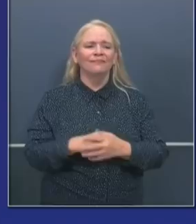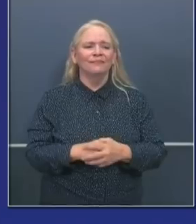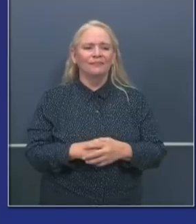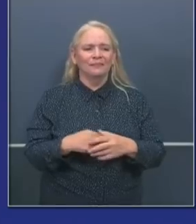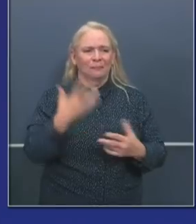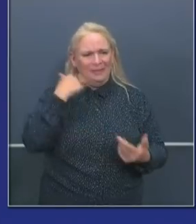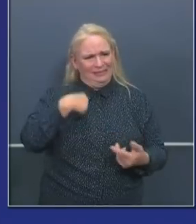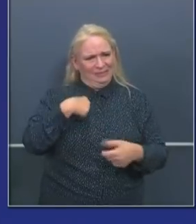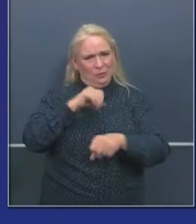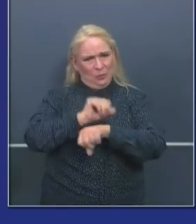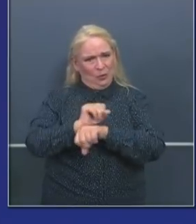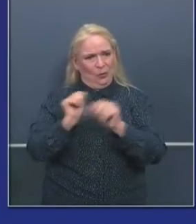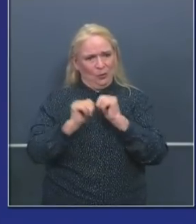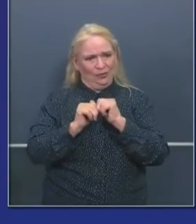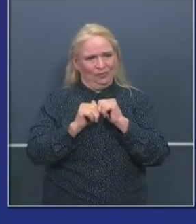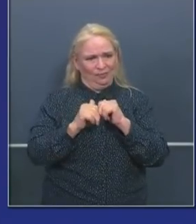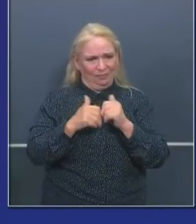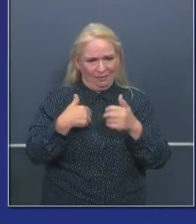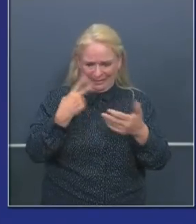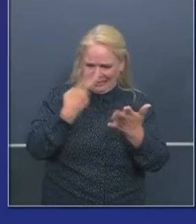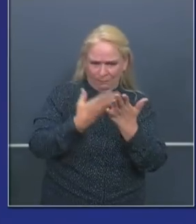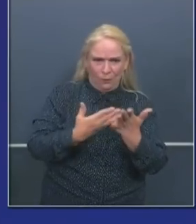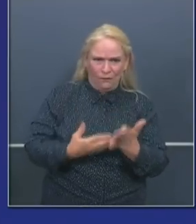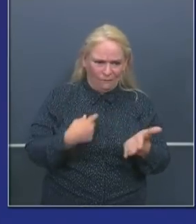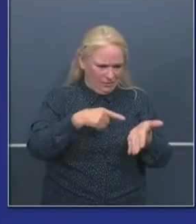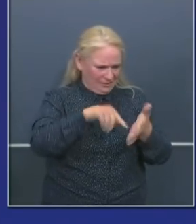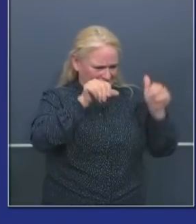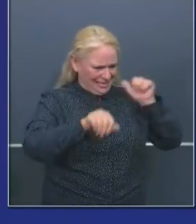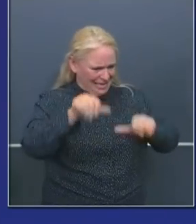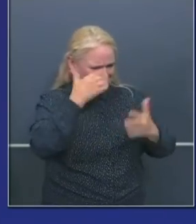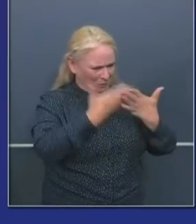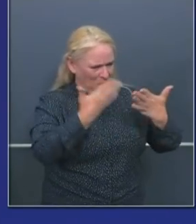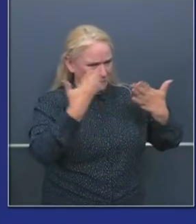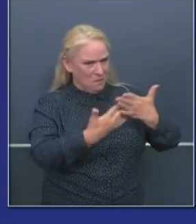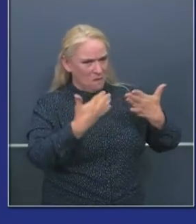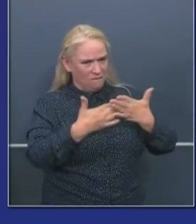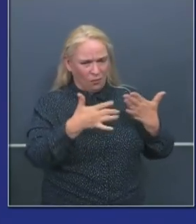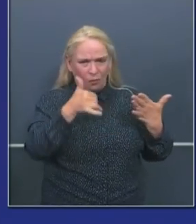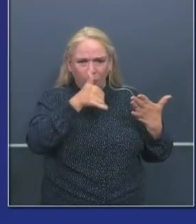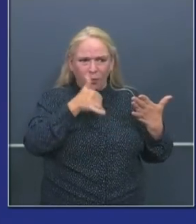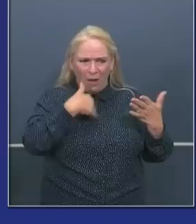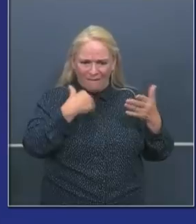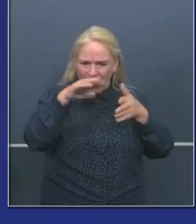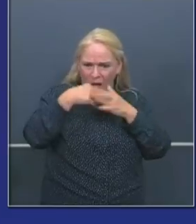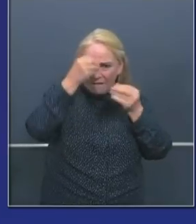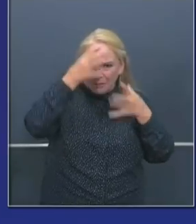COVERINGS OVER THE WEEKEND AND AND PATRONIZING AND ALL THIS AND I'M WORKING WITH LOCAL HEALTH OFFICIALS DEALING WITH